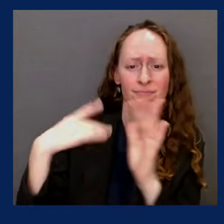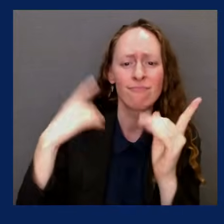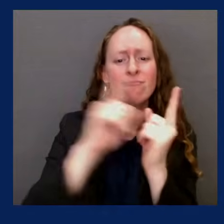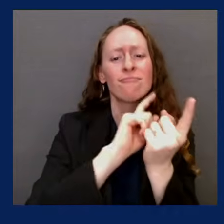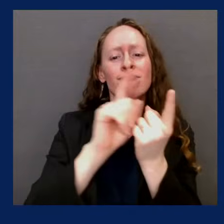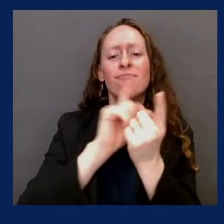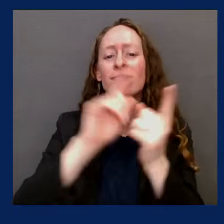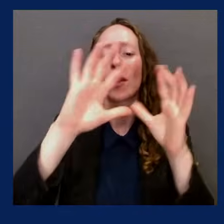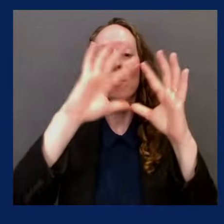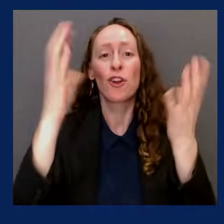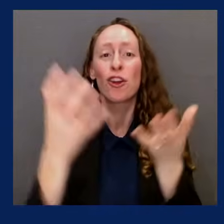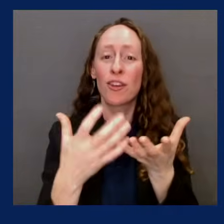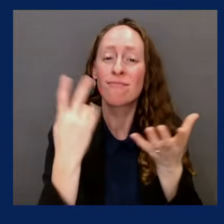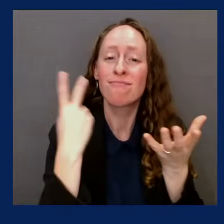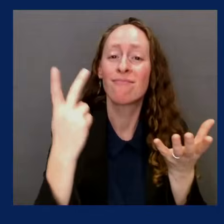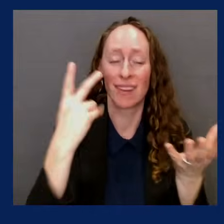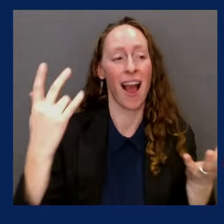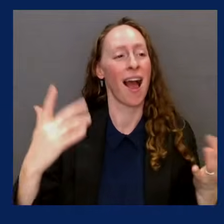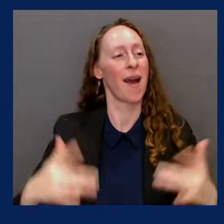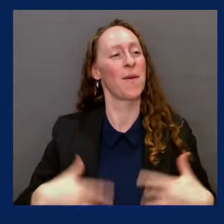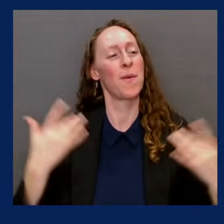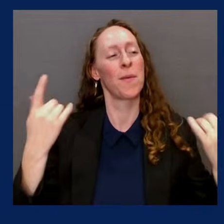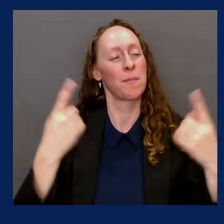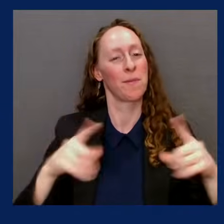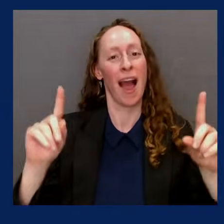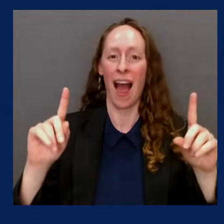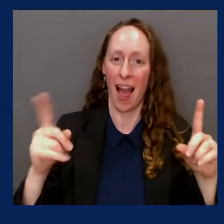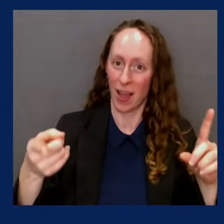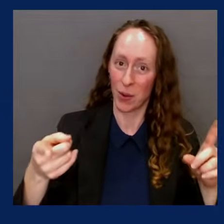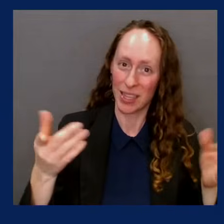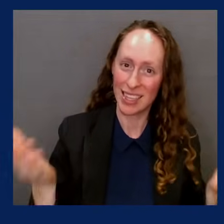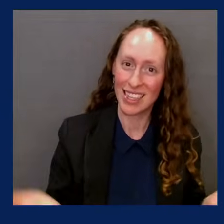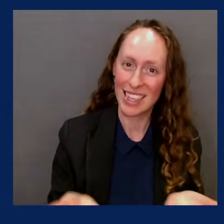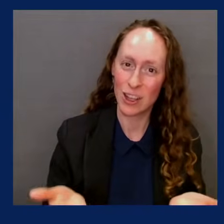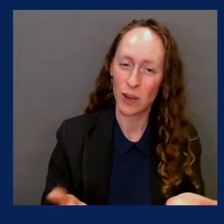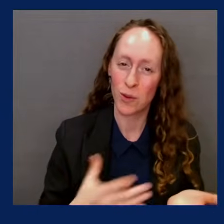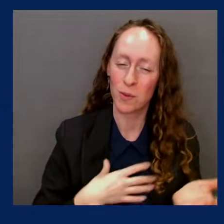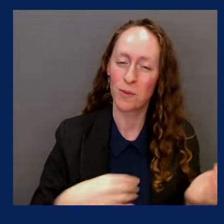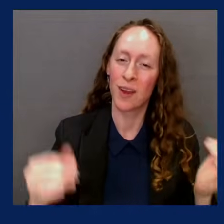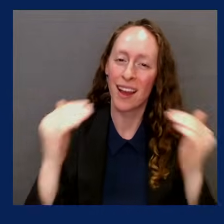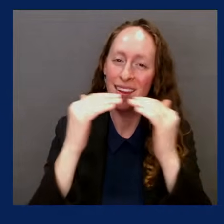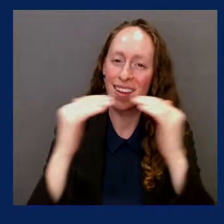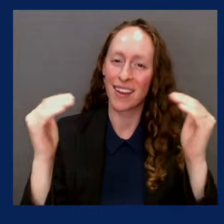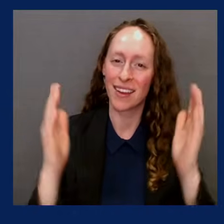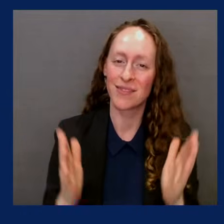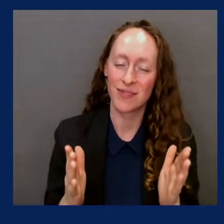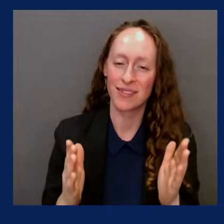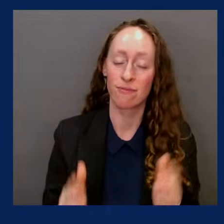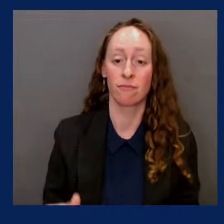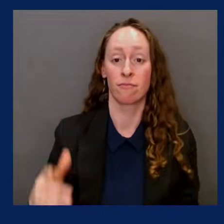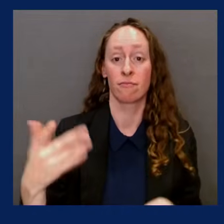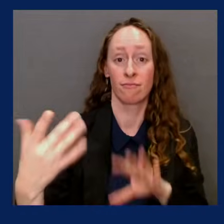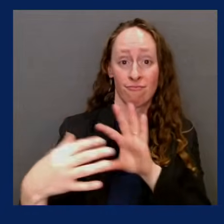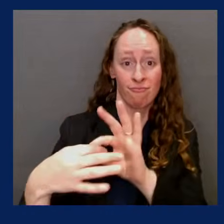even more than it's already been advanced. It's strong now; it's getting stronger. Before I get to the progress Australia